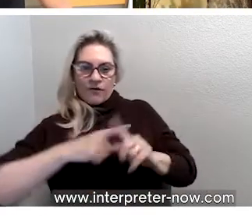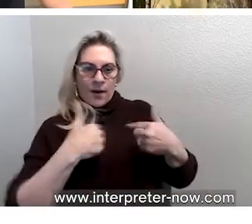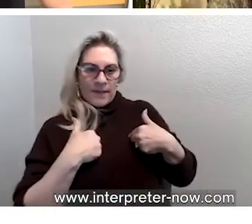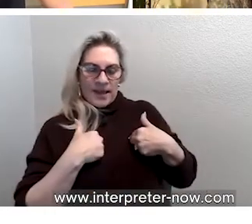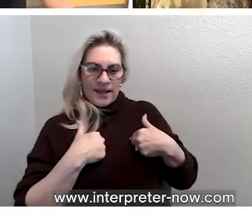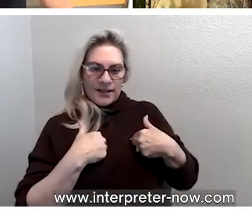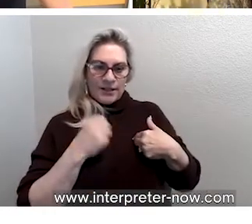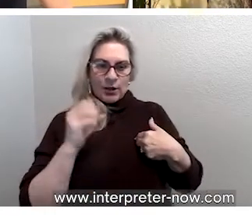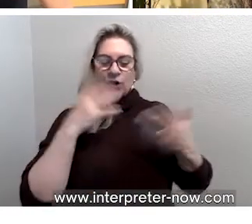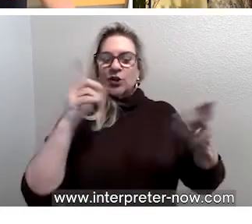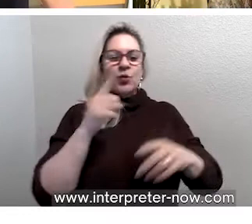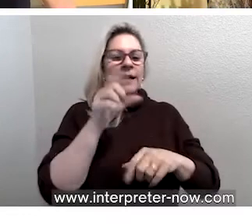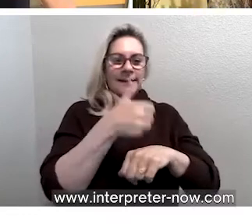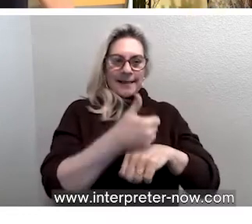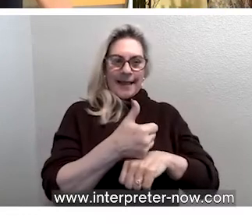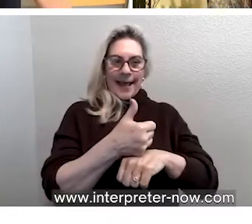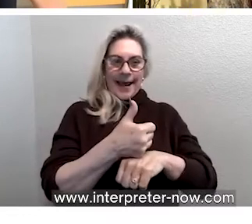So just setting that framing very clearly.